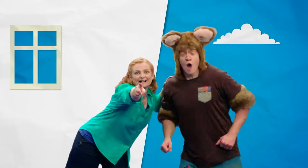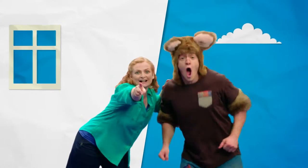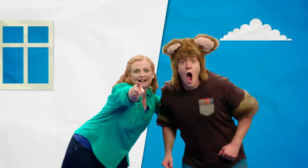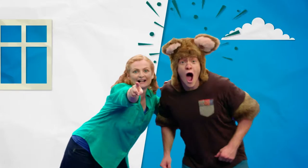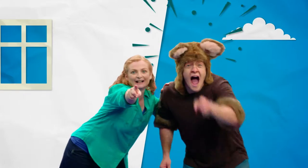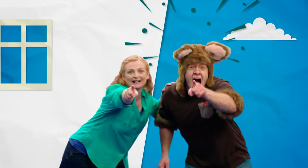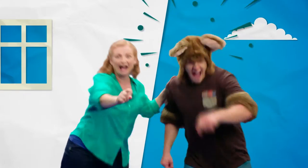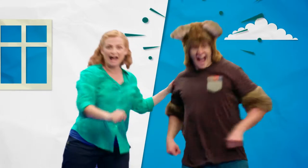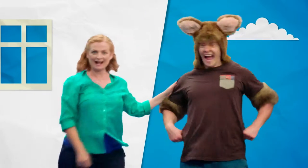Look!